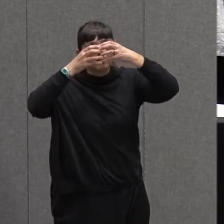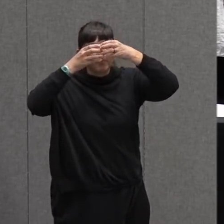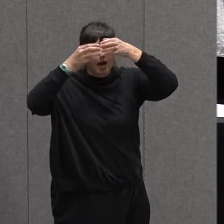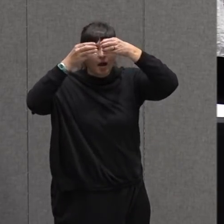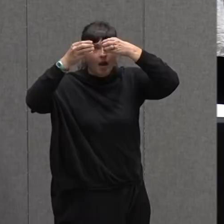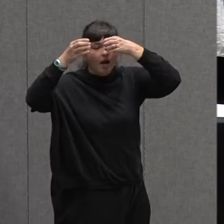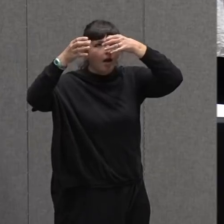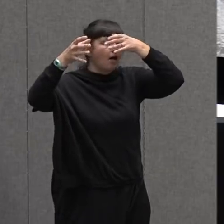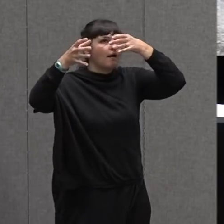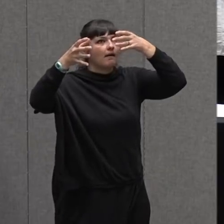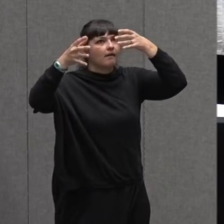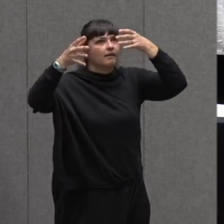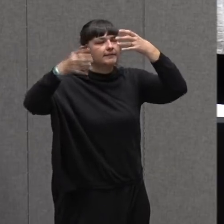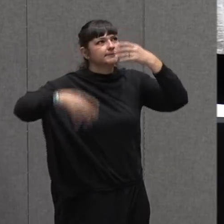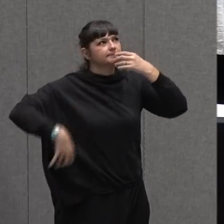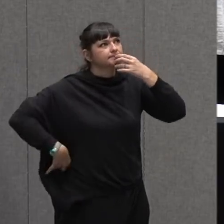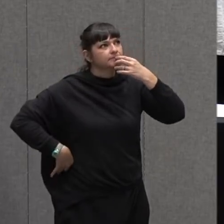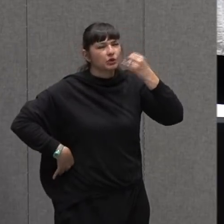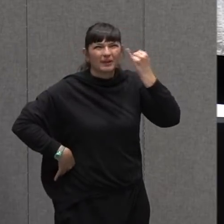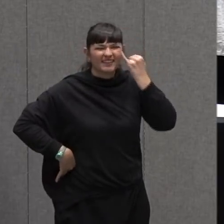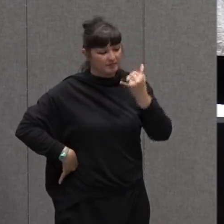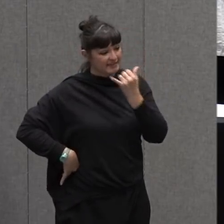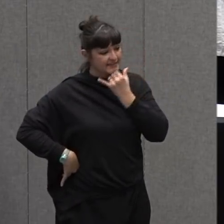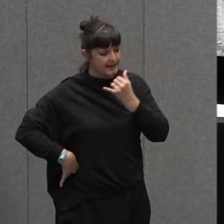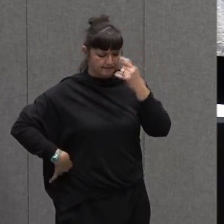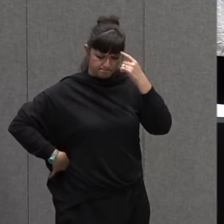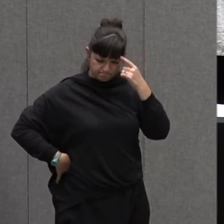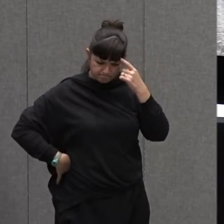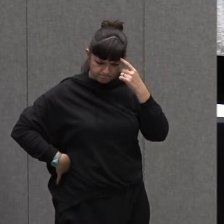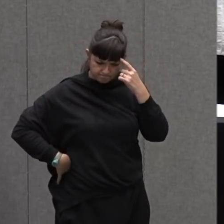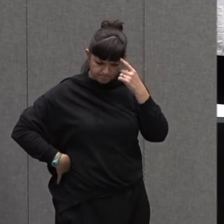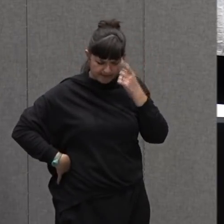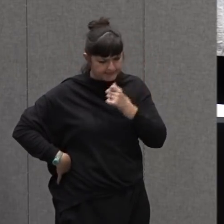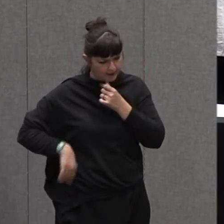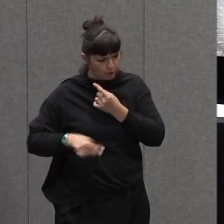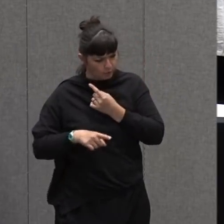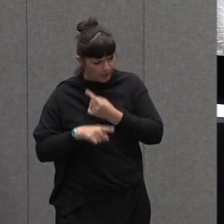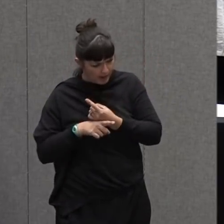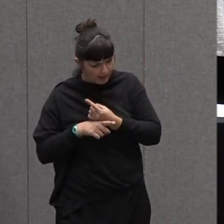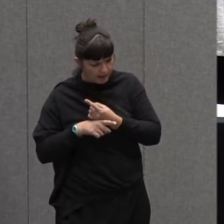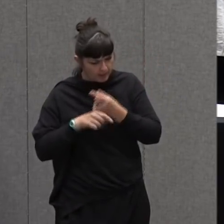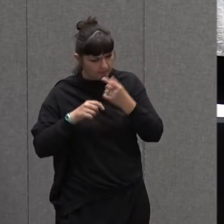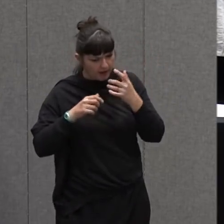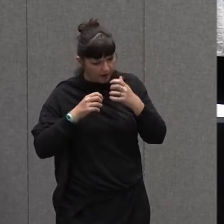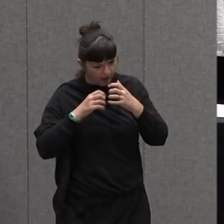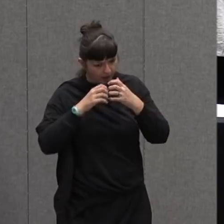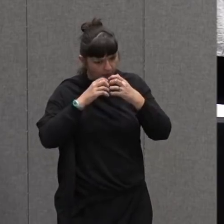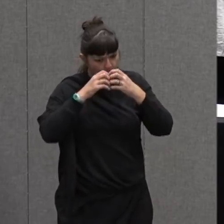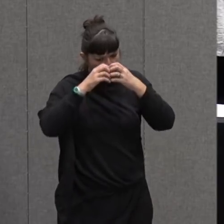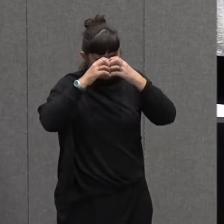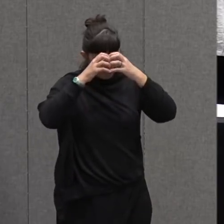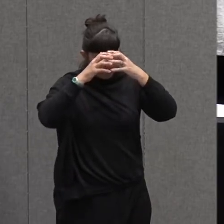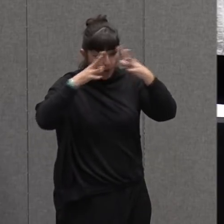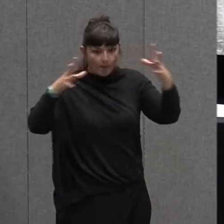something isn't quite right there. So if we make mistakes that's okay. Yeah. But next like we made a mistake and we knew it,